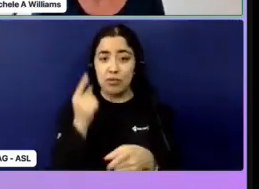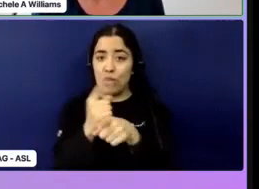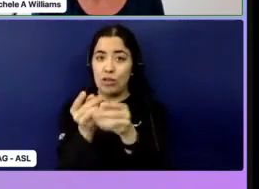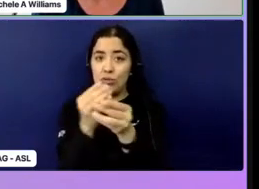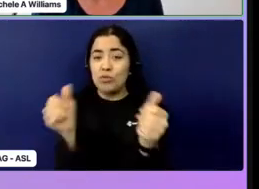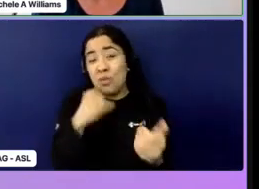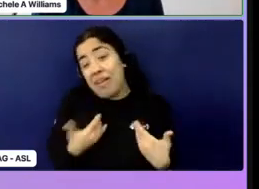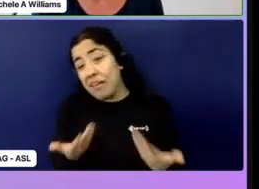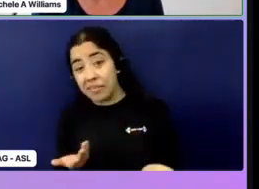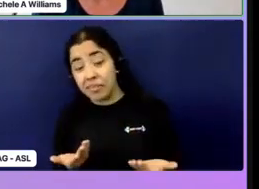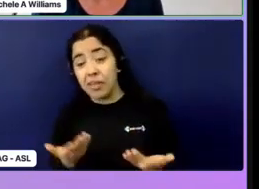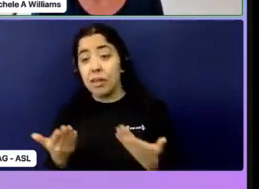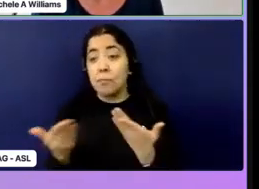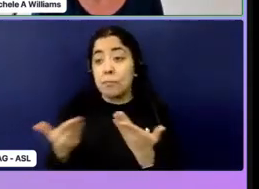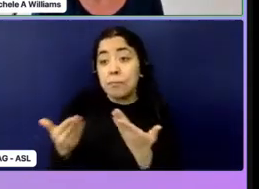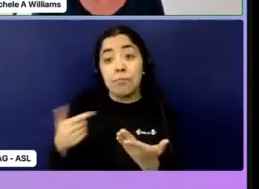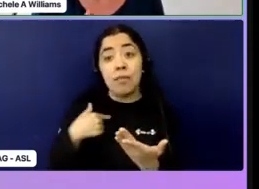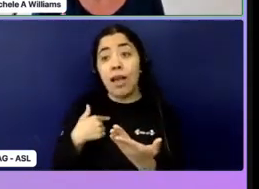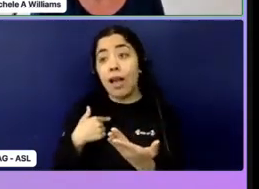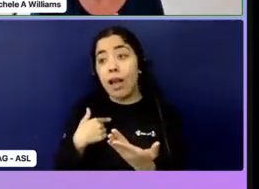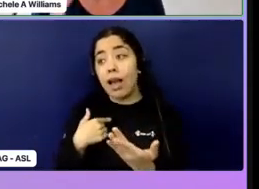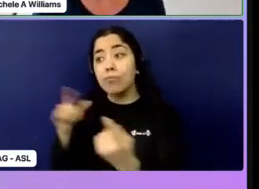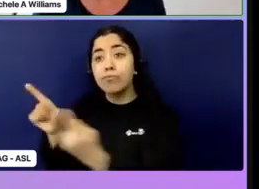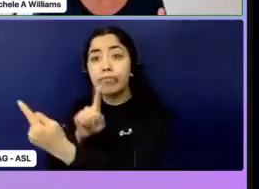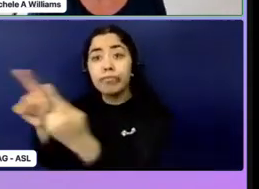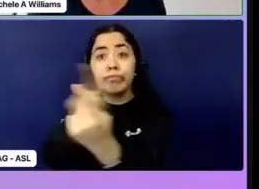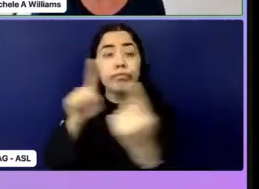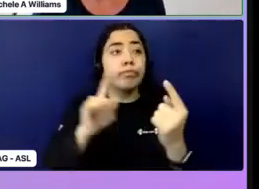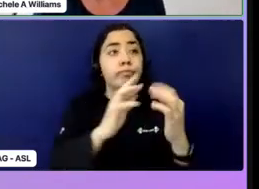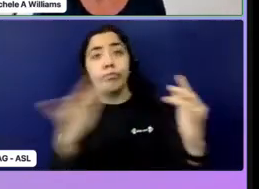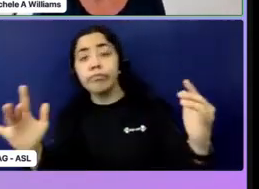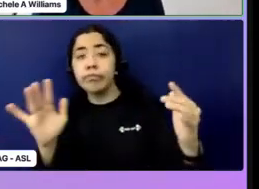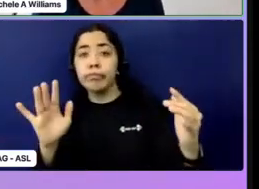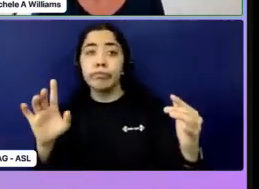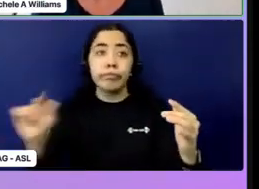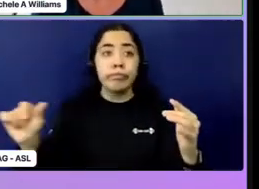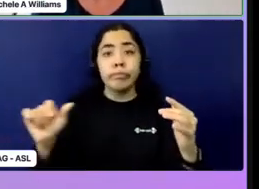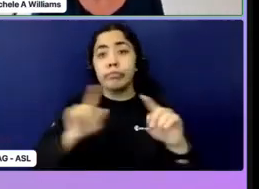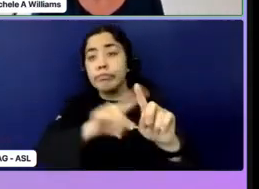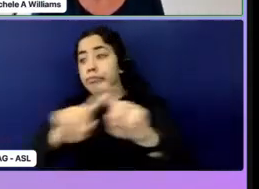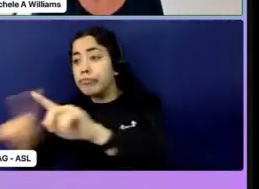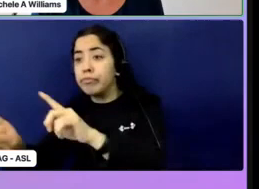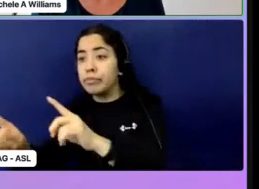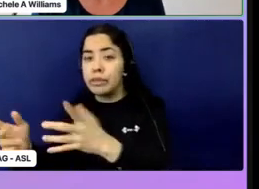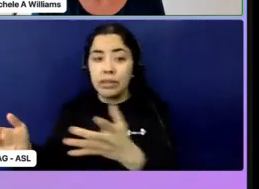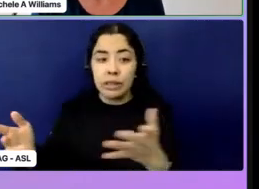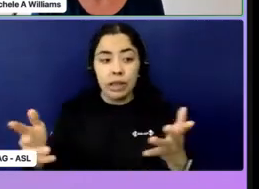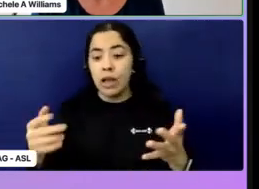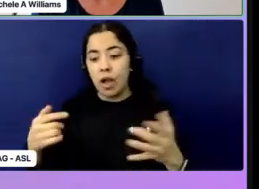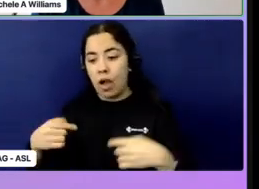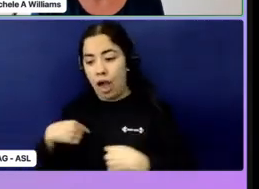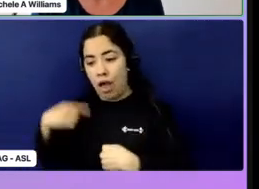don't have the right solution. Foundational research and going out and visiting with people might